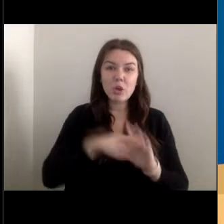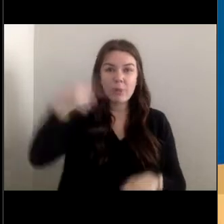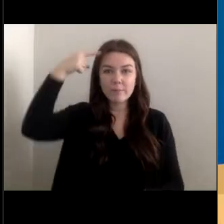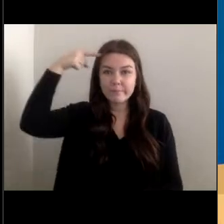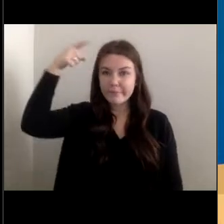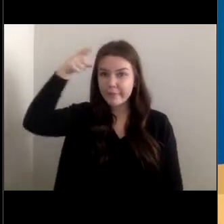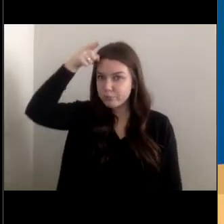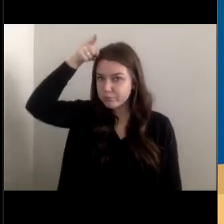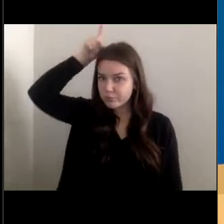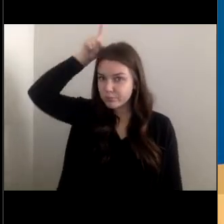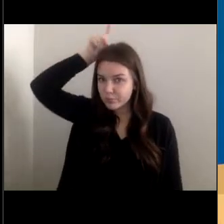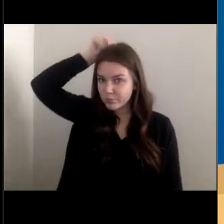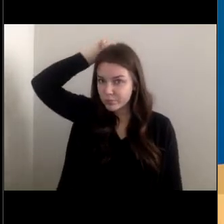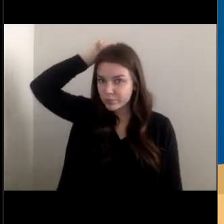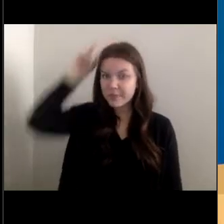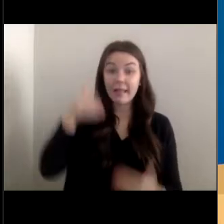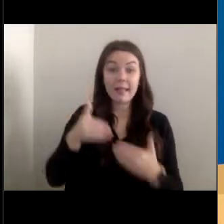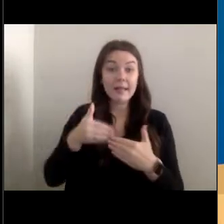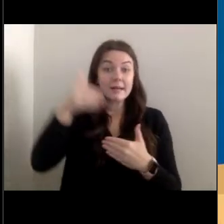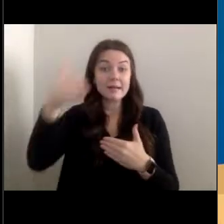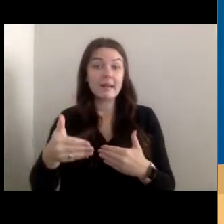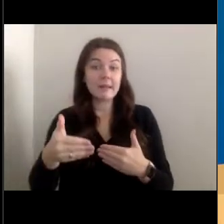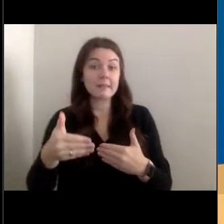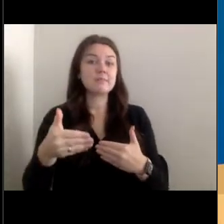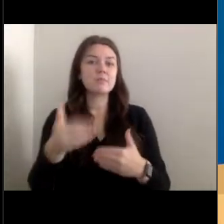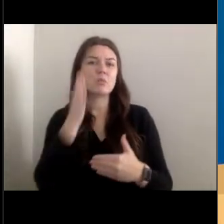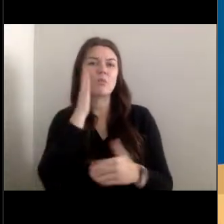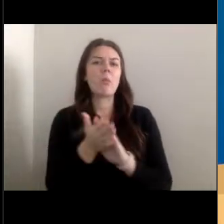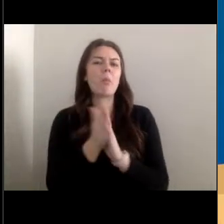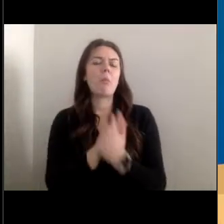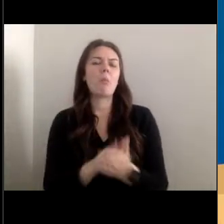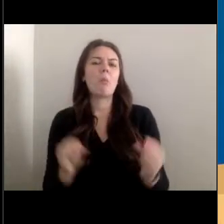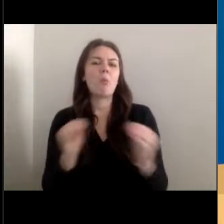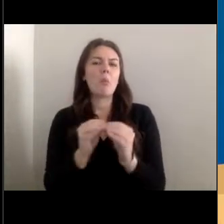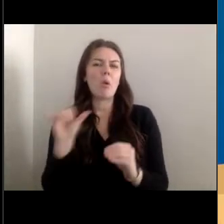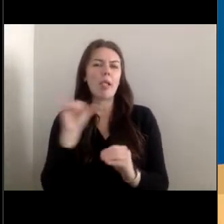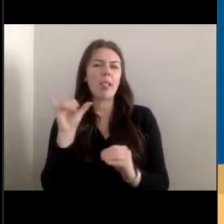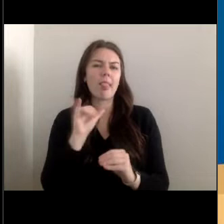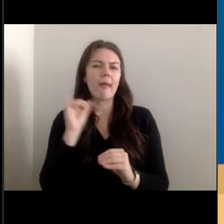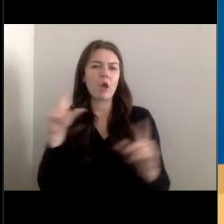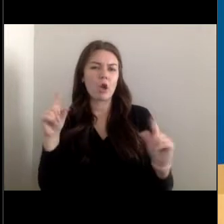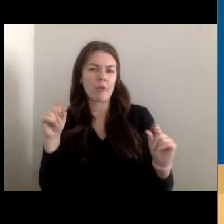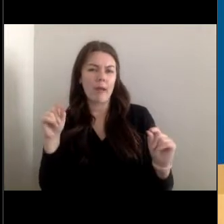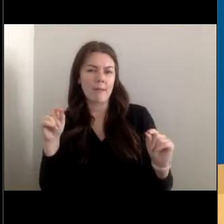And then the next stage of larvae is kind of starting to look a little bit more like a crab, but he's got a tail.